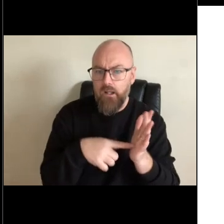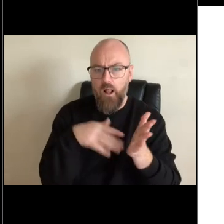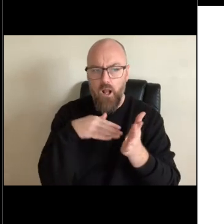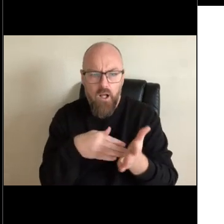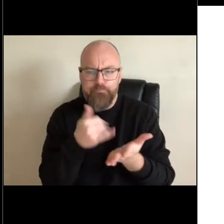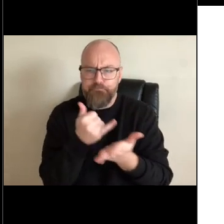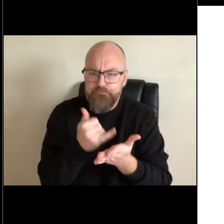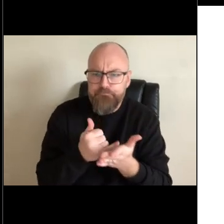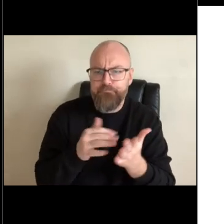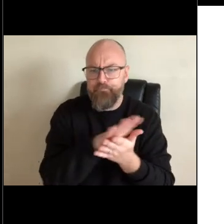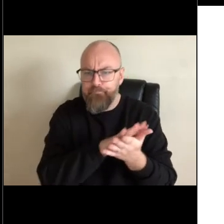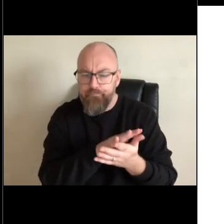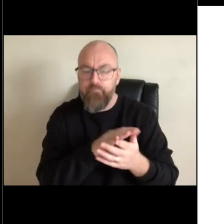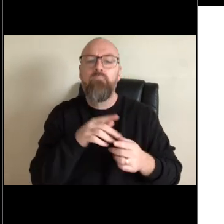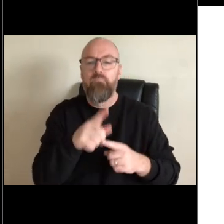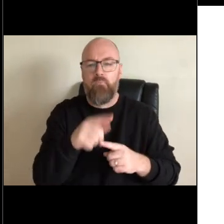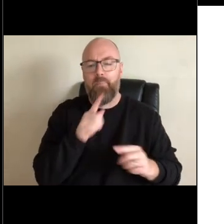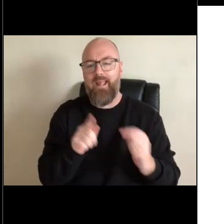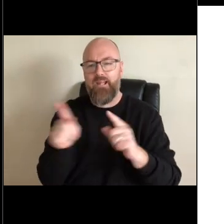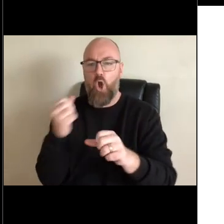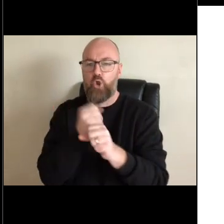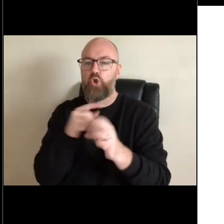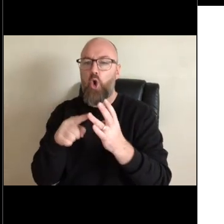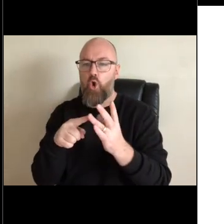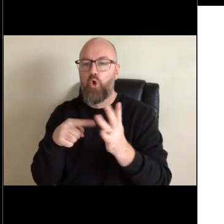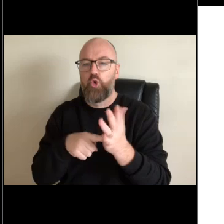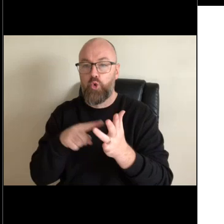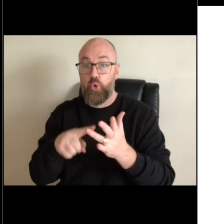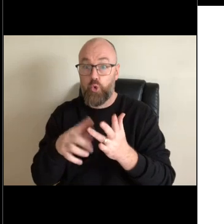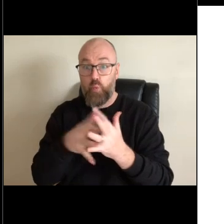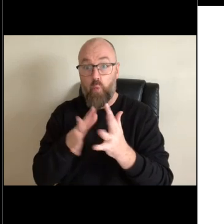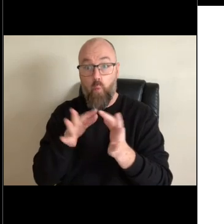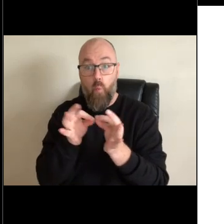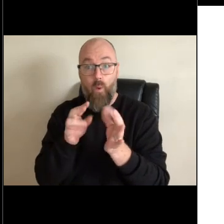GoTo webinar customer support link unfortunately we can't provide that help to you during the live